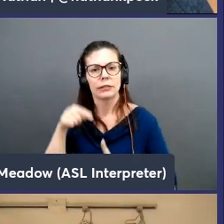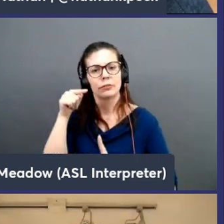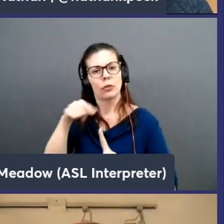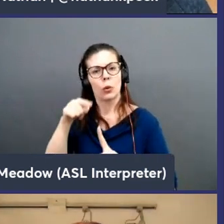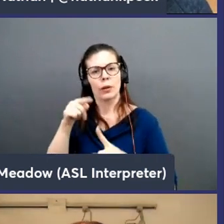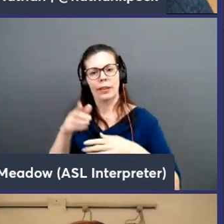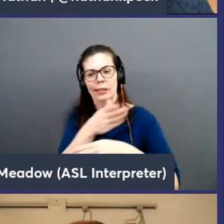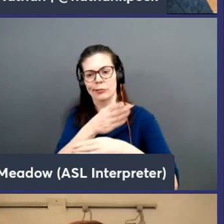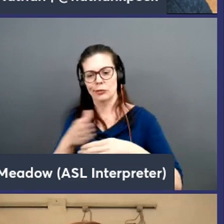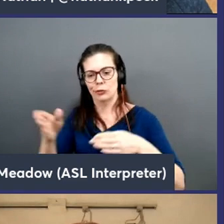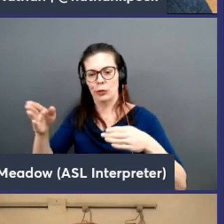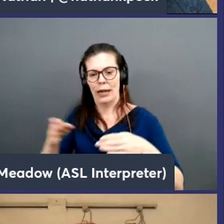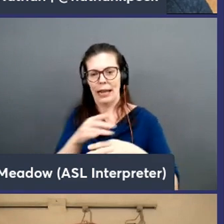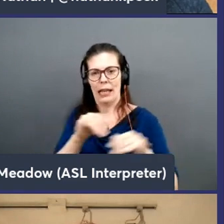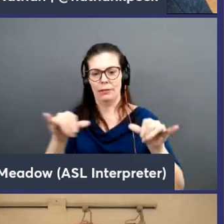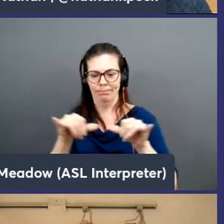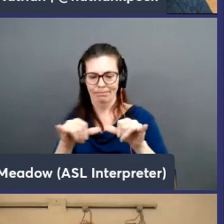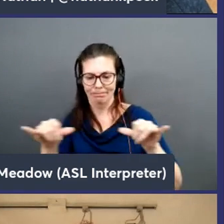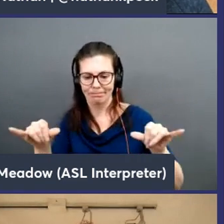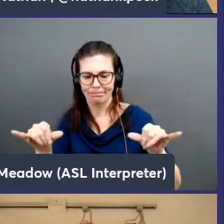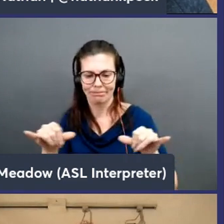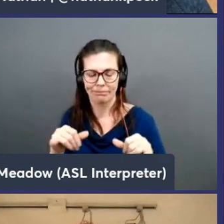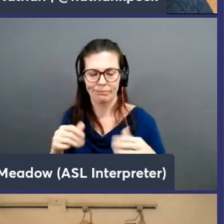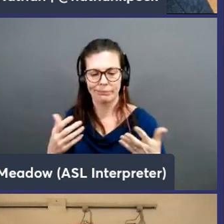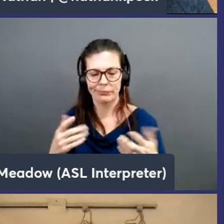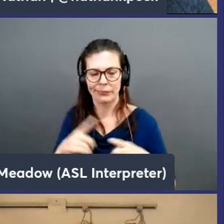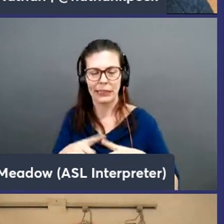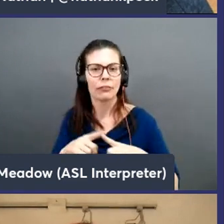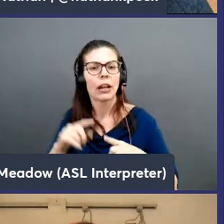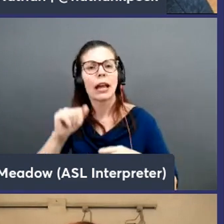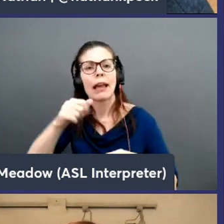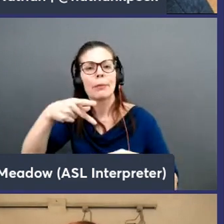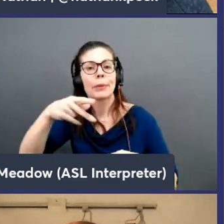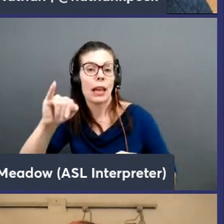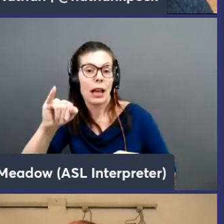Basically just different APIs for doing machine learning.